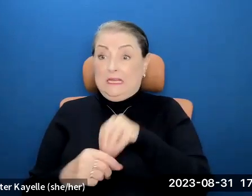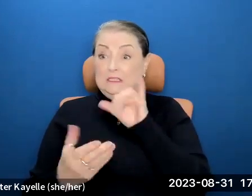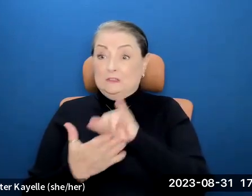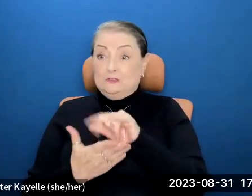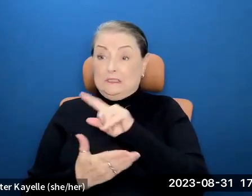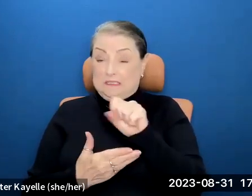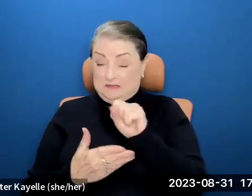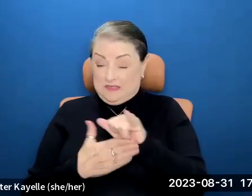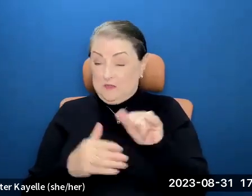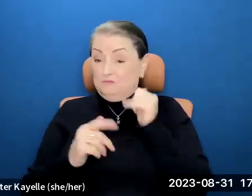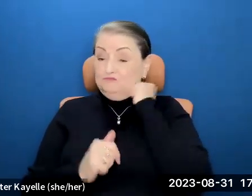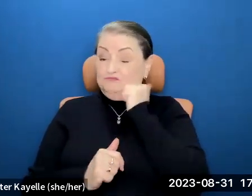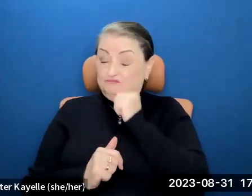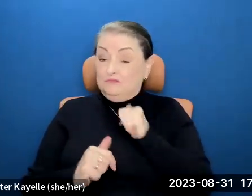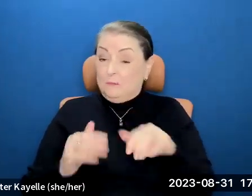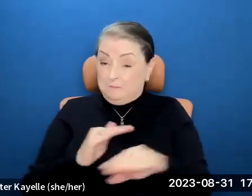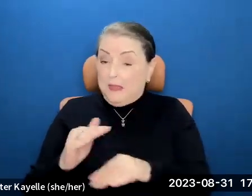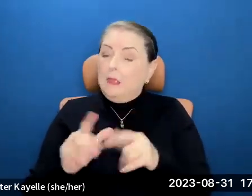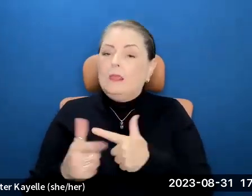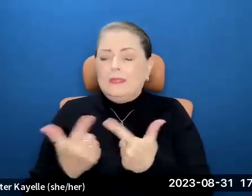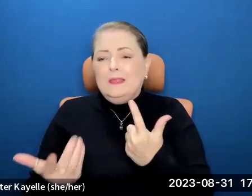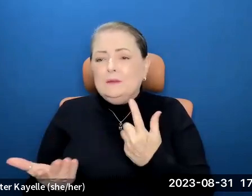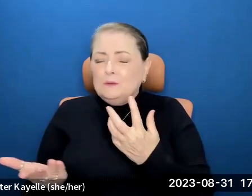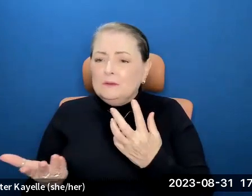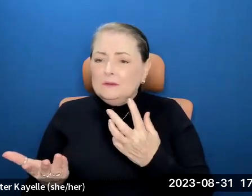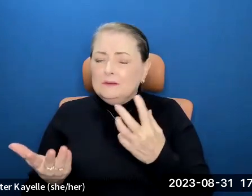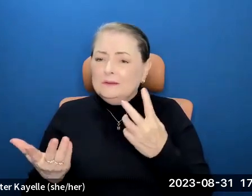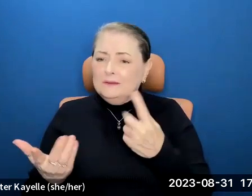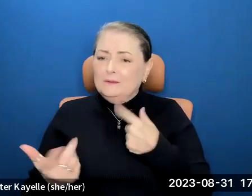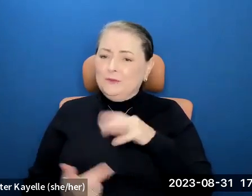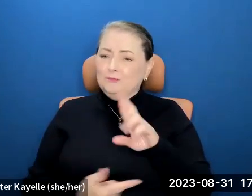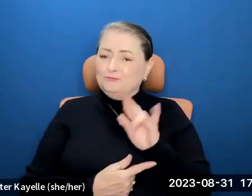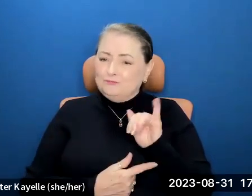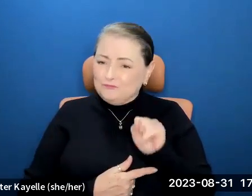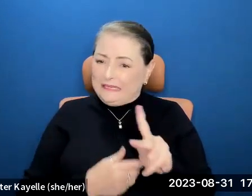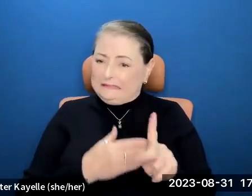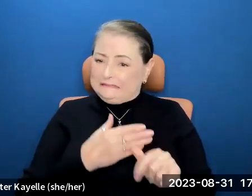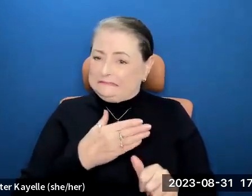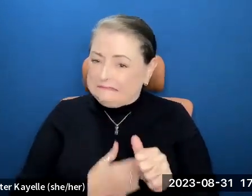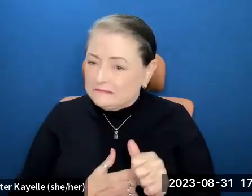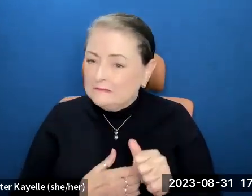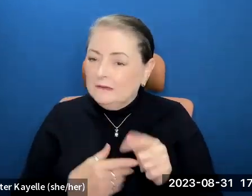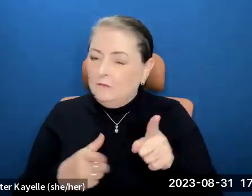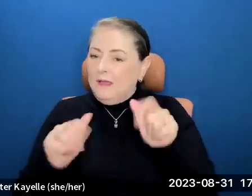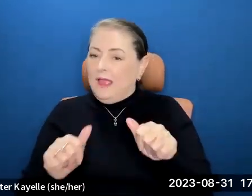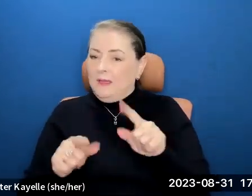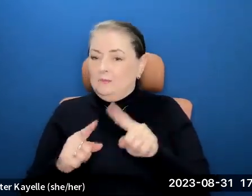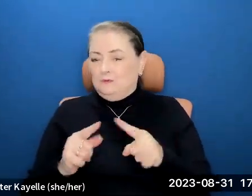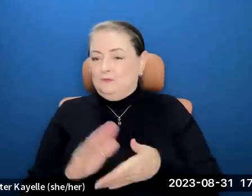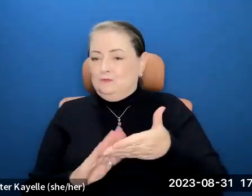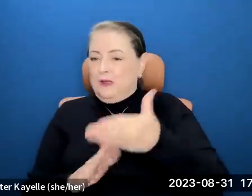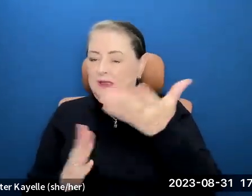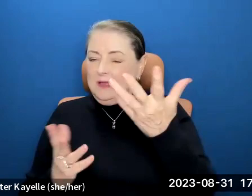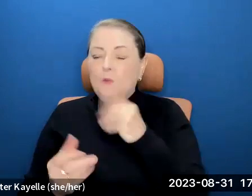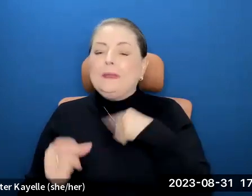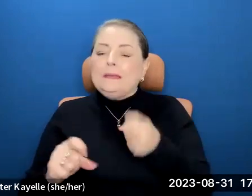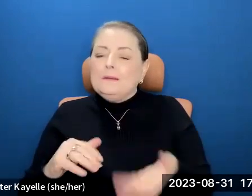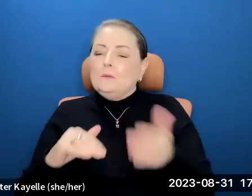basis then we risk the their uh their ability to to uh to run on us we need the increased Workforce